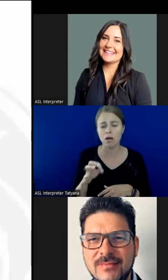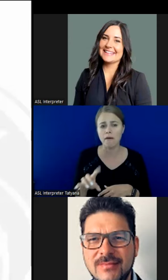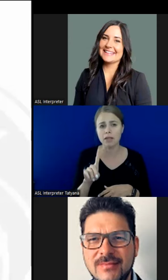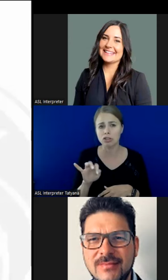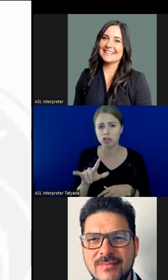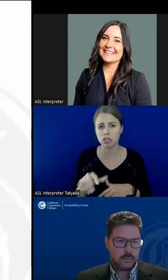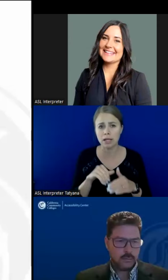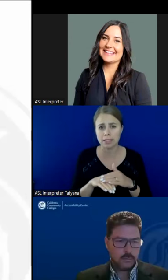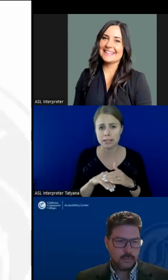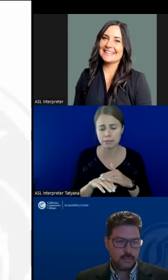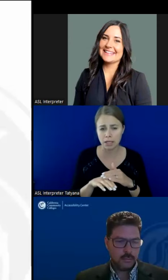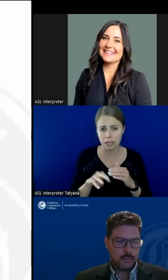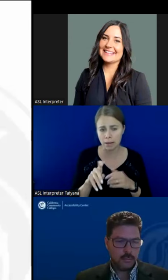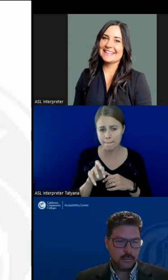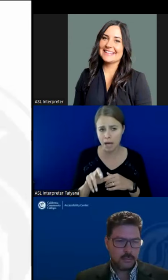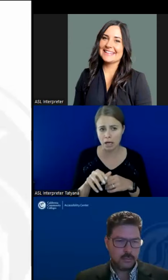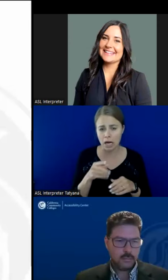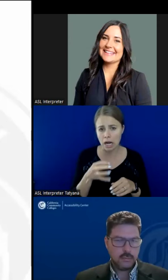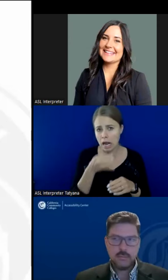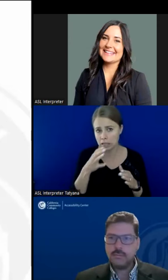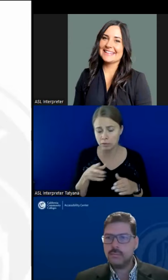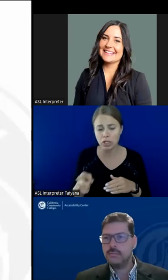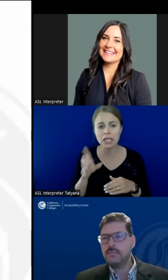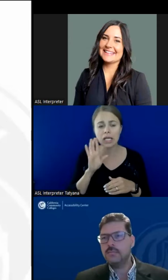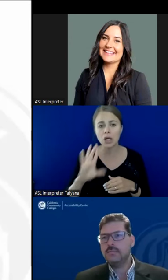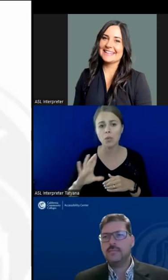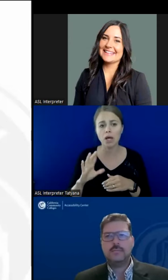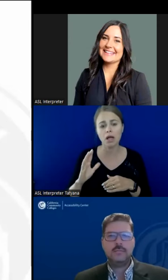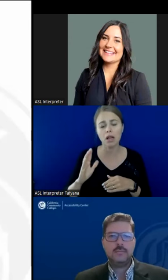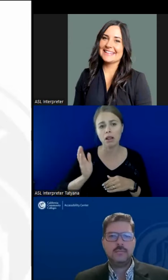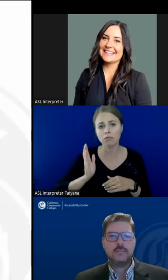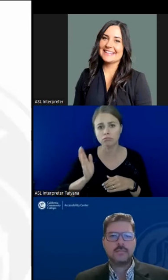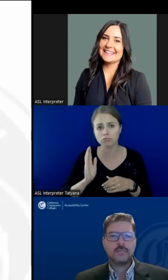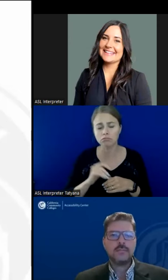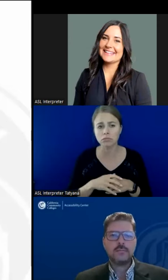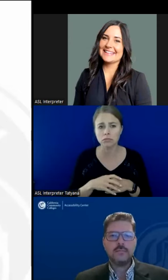matter expert. And he is going to address to some ways, you know,